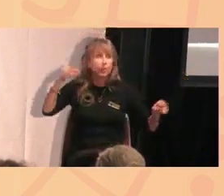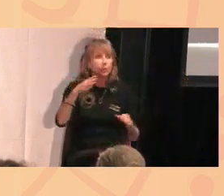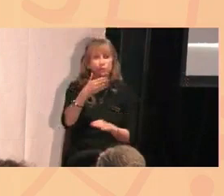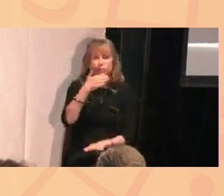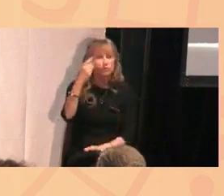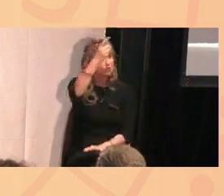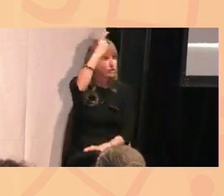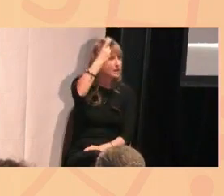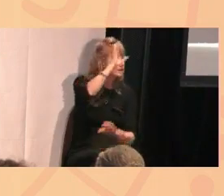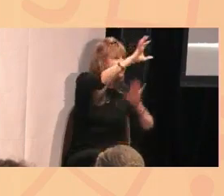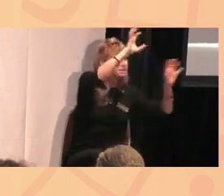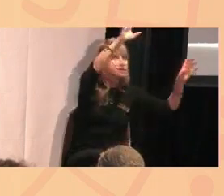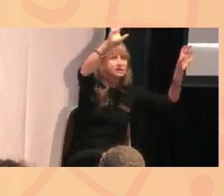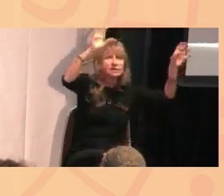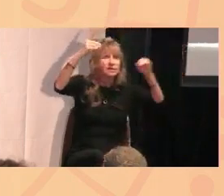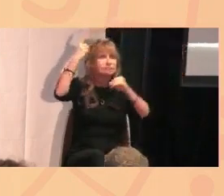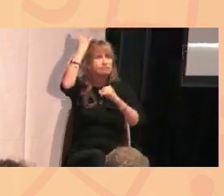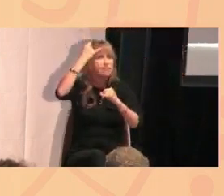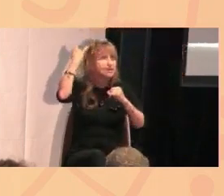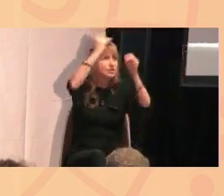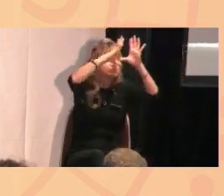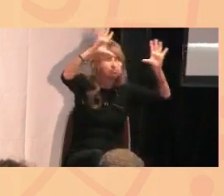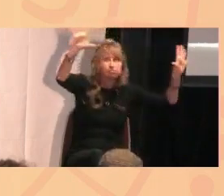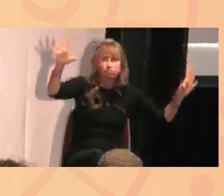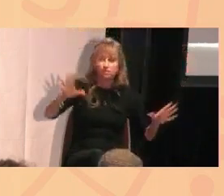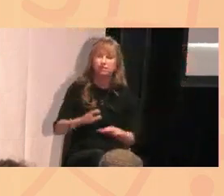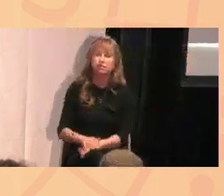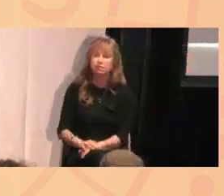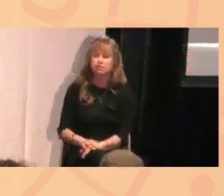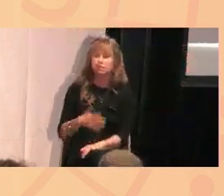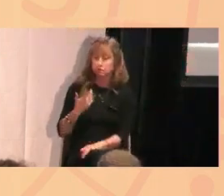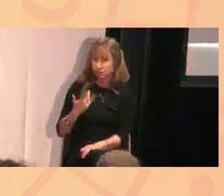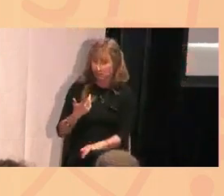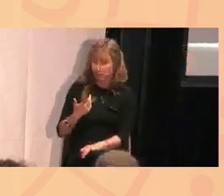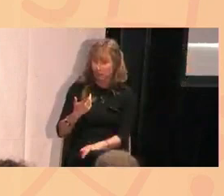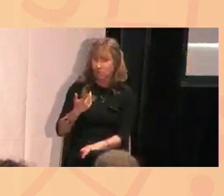And it says that when you enter the gallery, everything, all the beautiful things in that gallery,